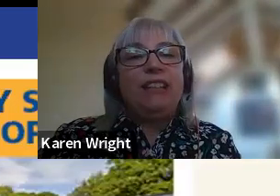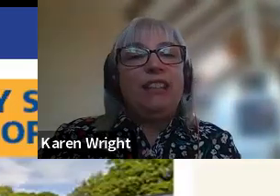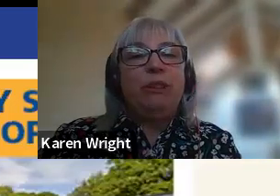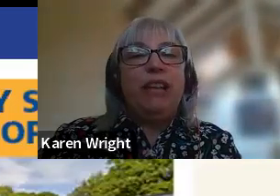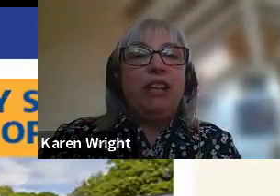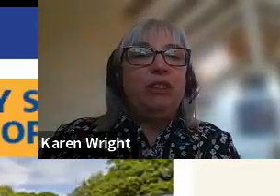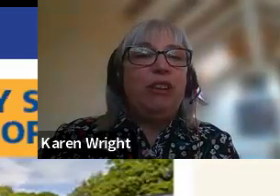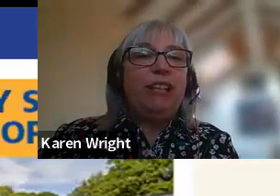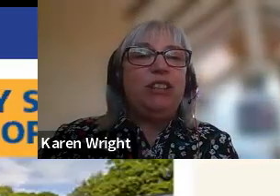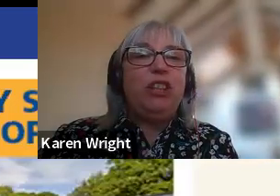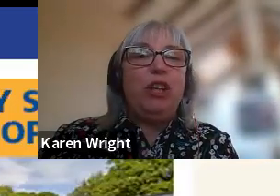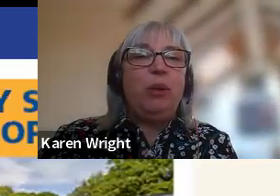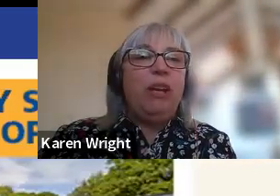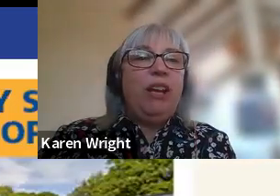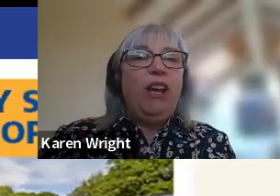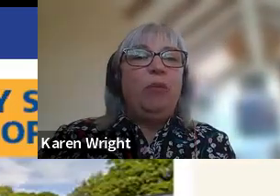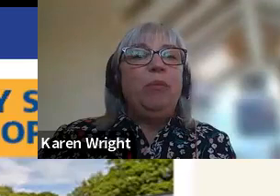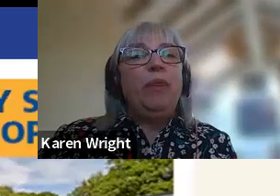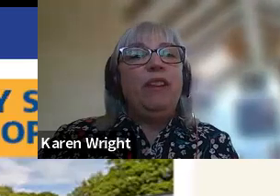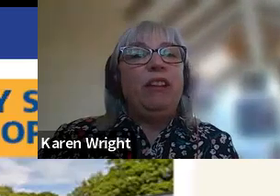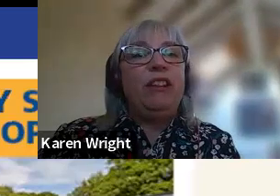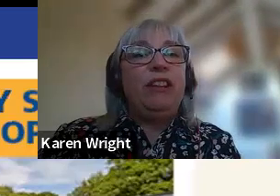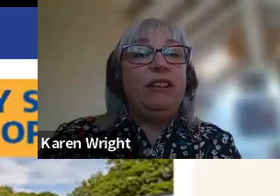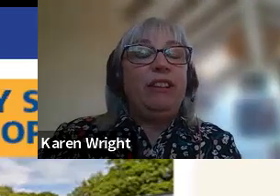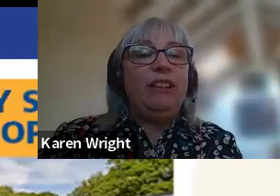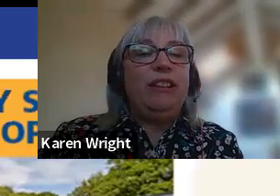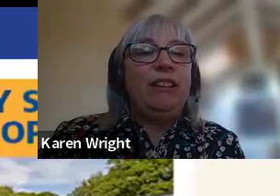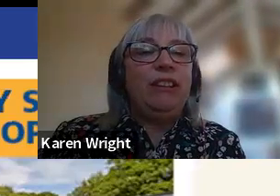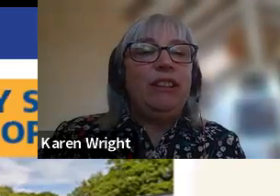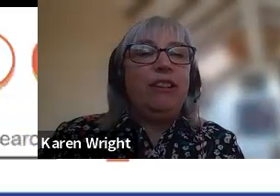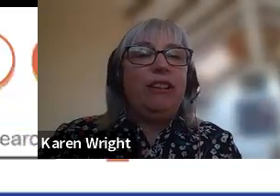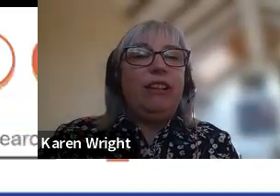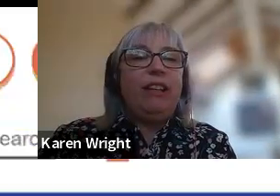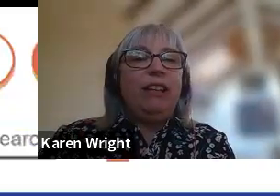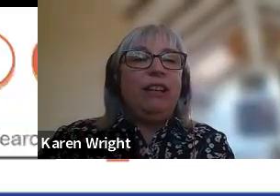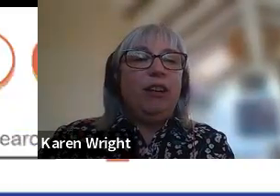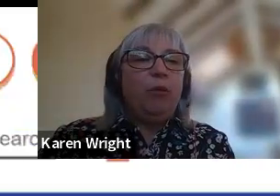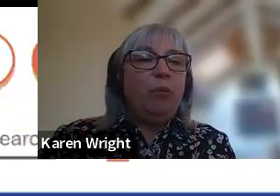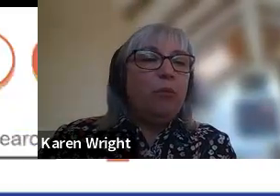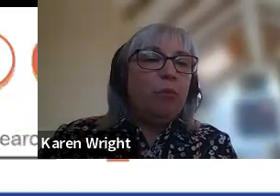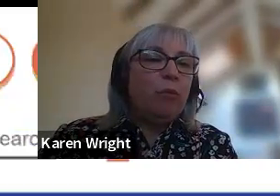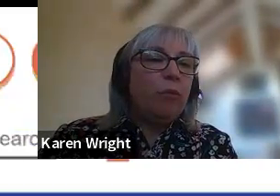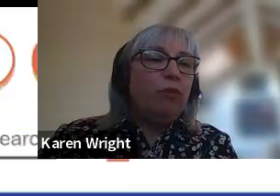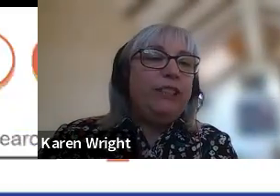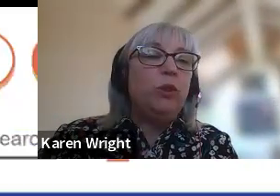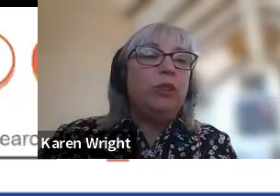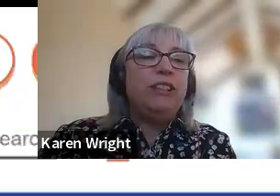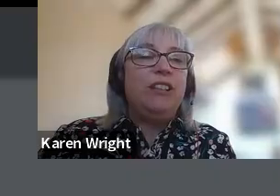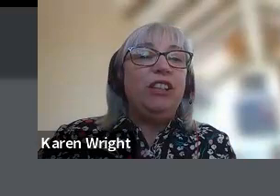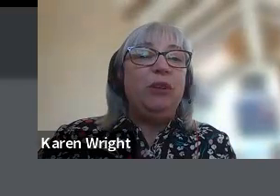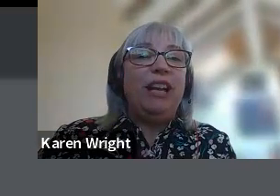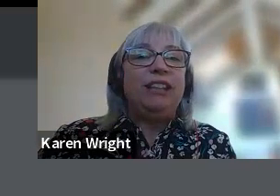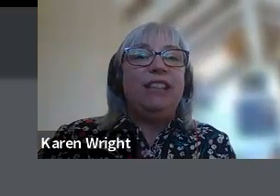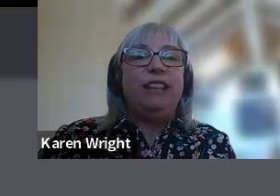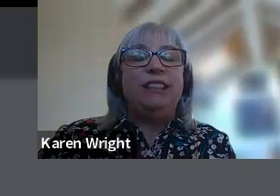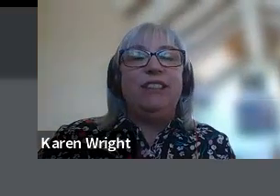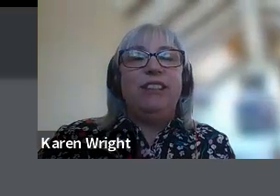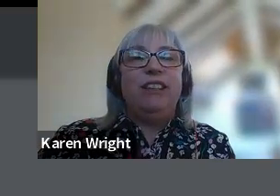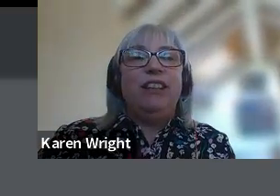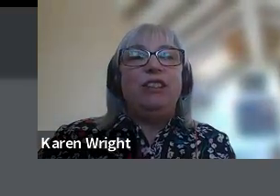it will take you straight to the resource that you can access.